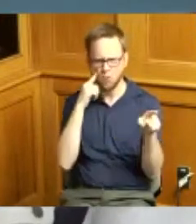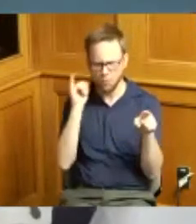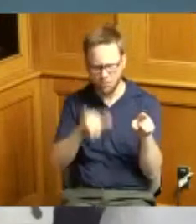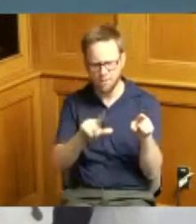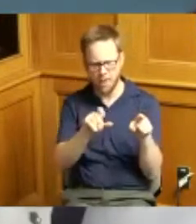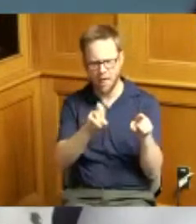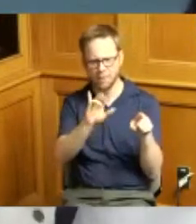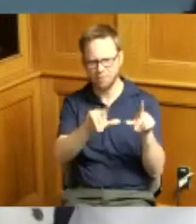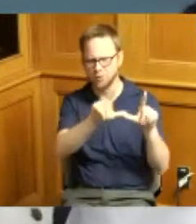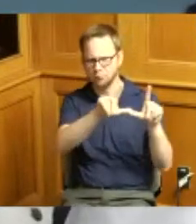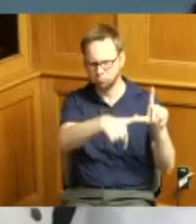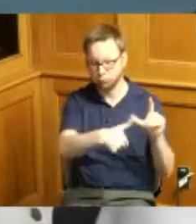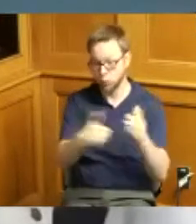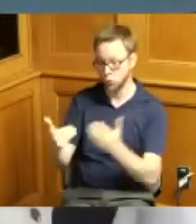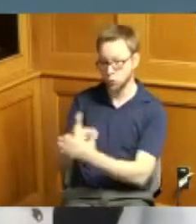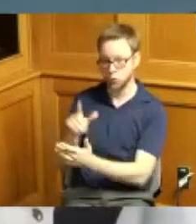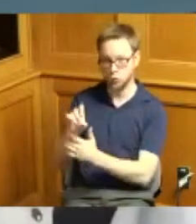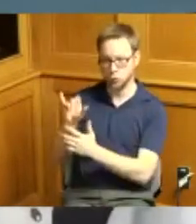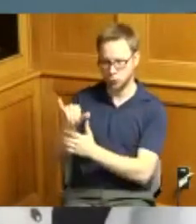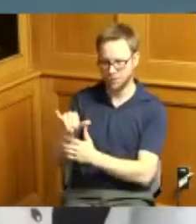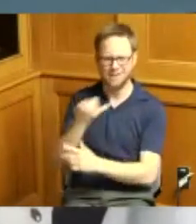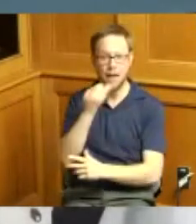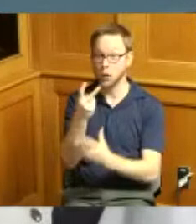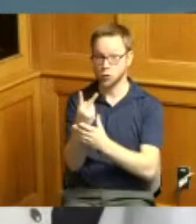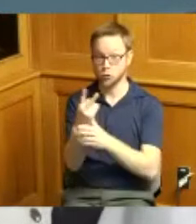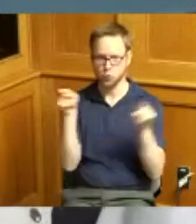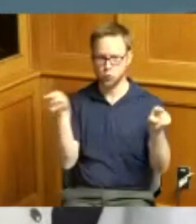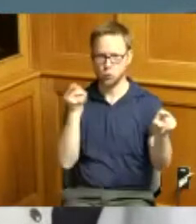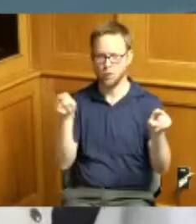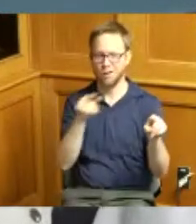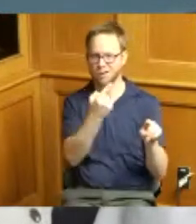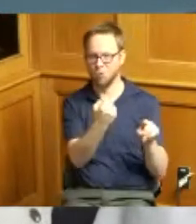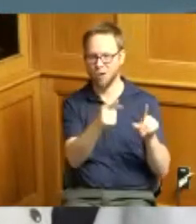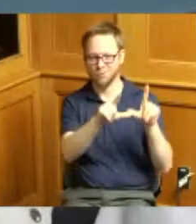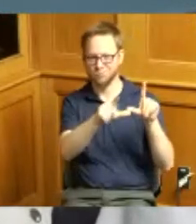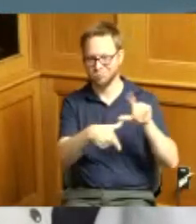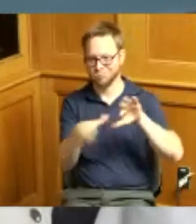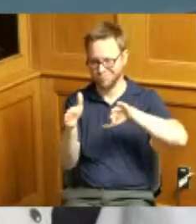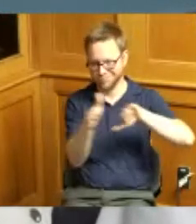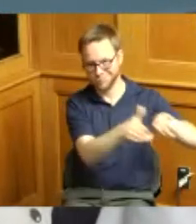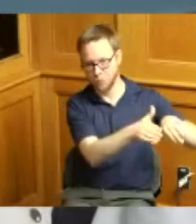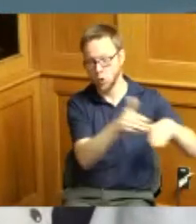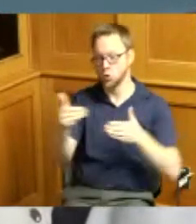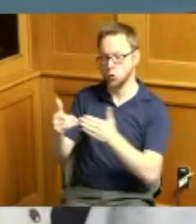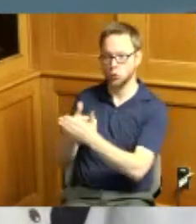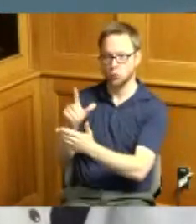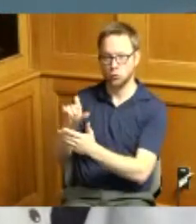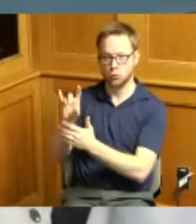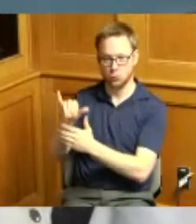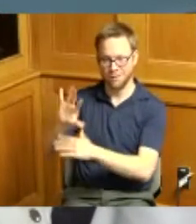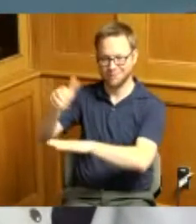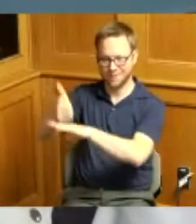a new one so it's not two levies it would be about one levy but one that allows for or why